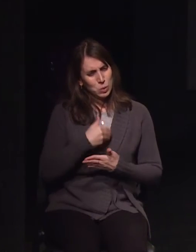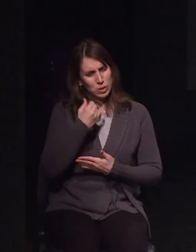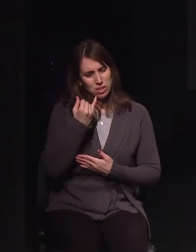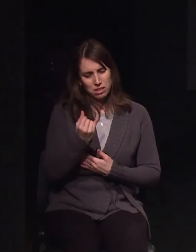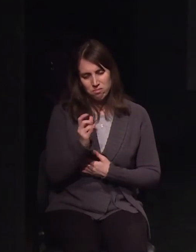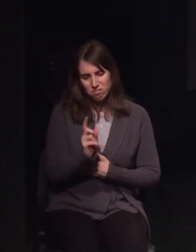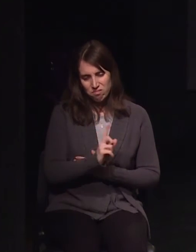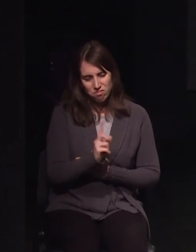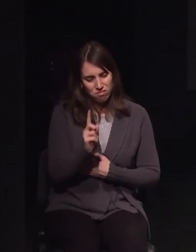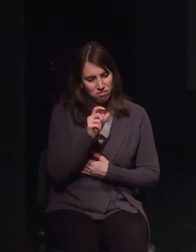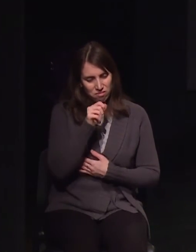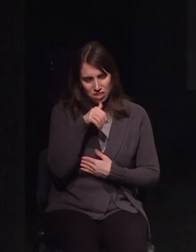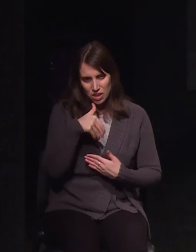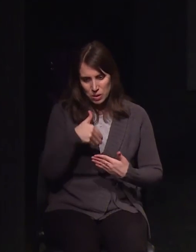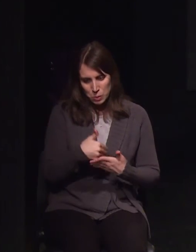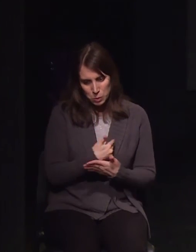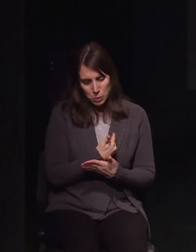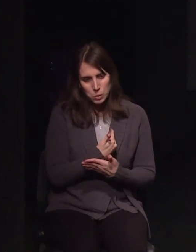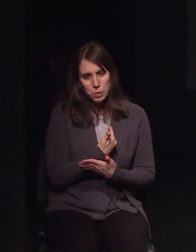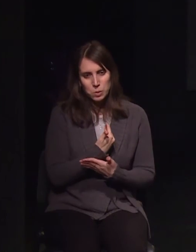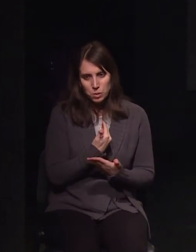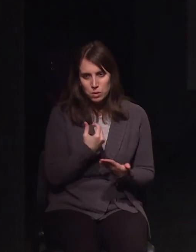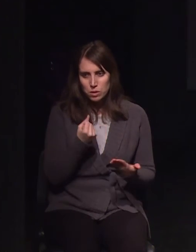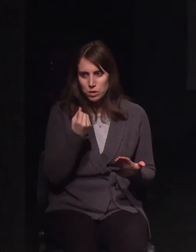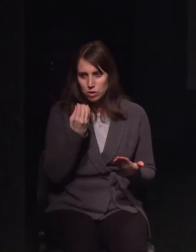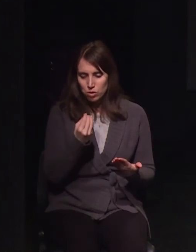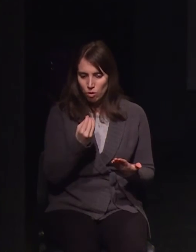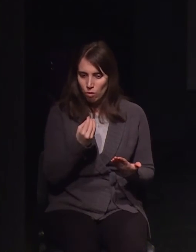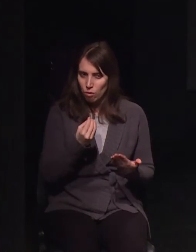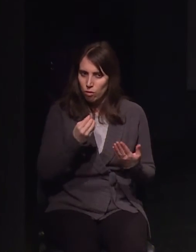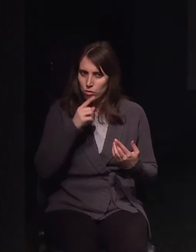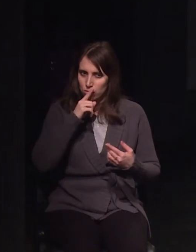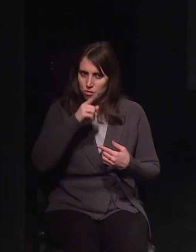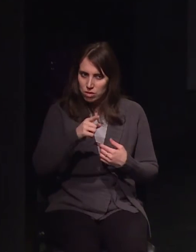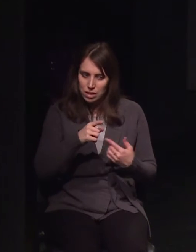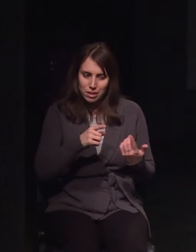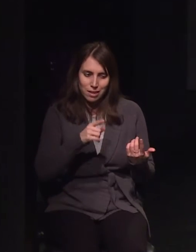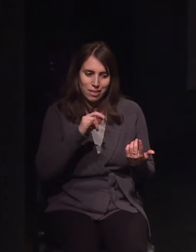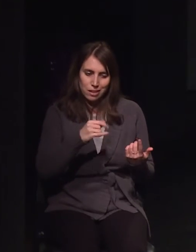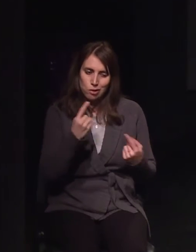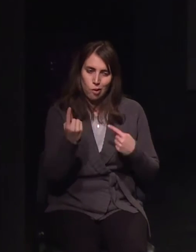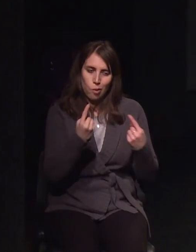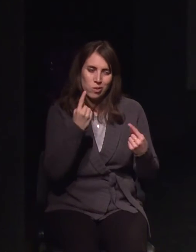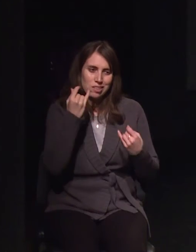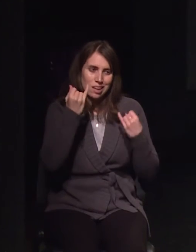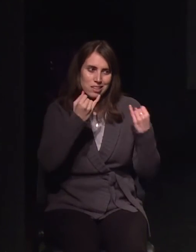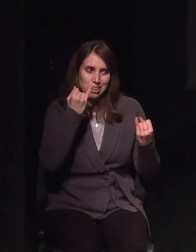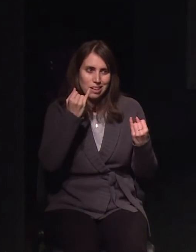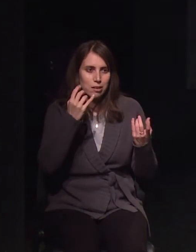Mozart was a hustler too, I mean he combined a bunch of careers too, and so we conveniently forget.